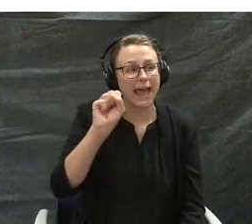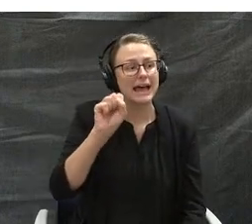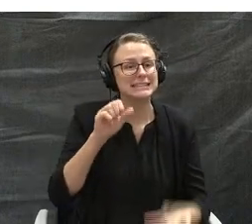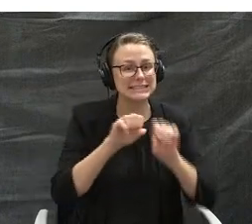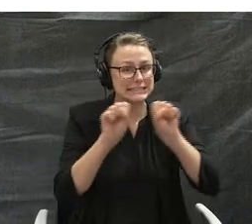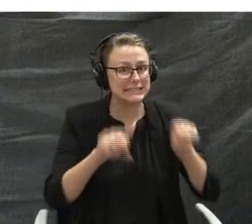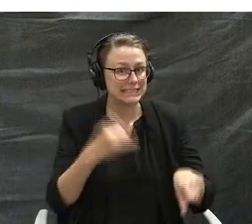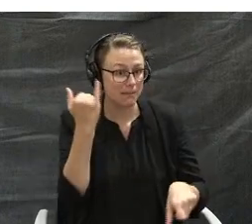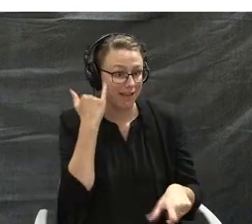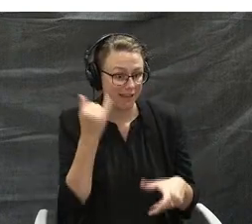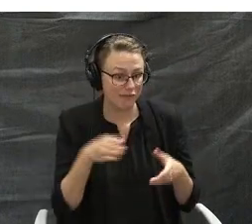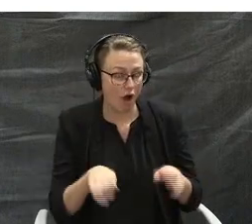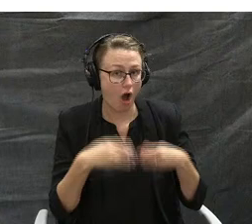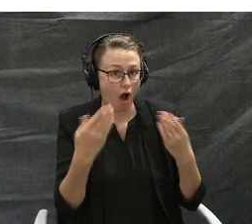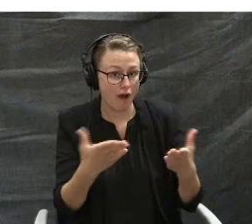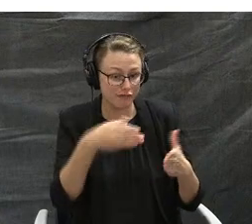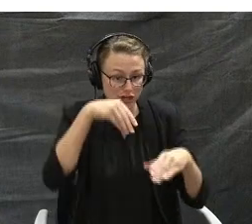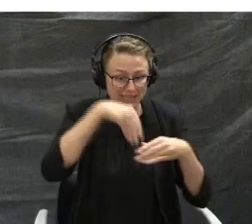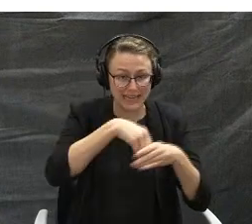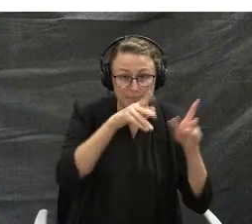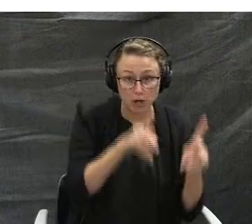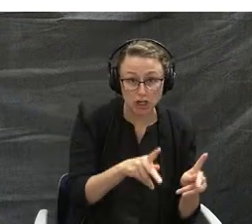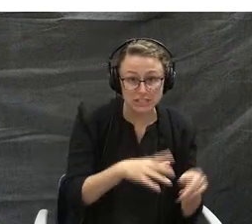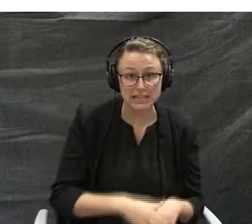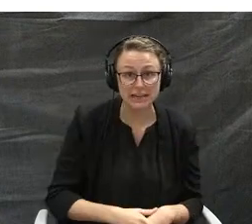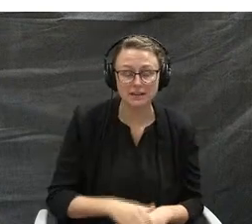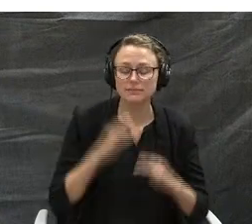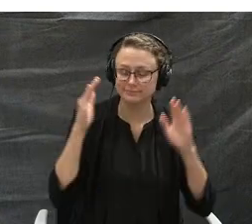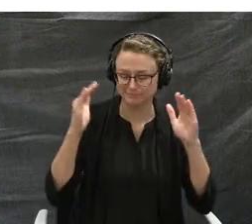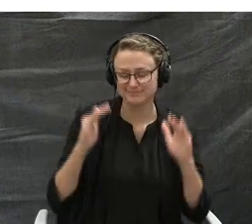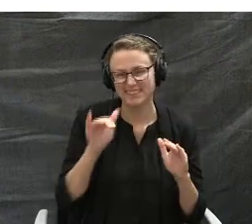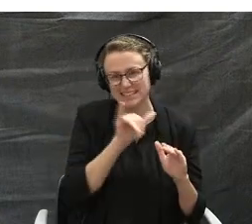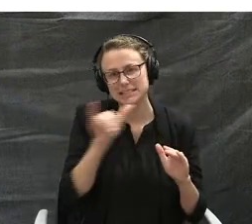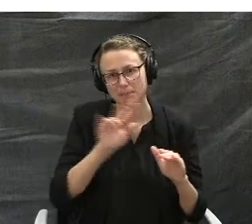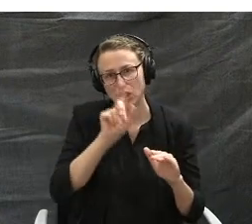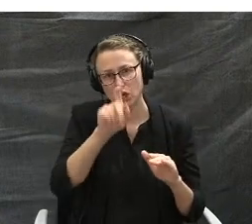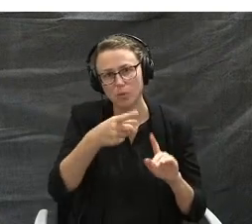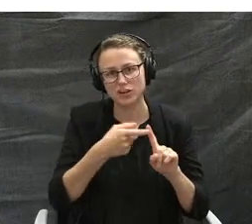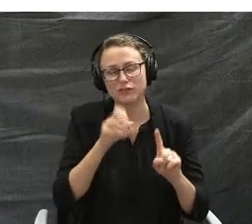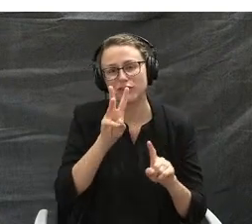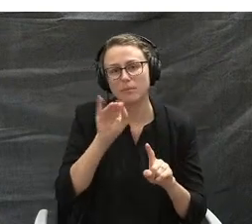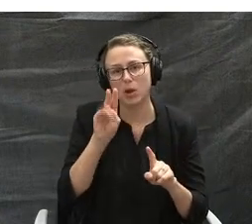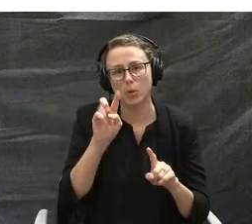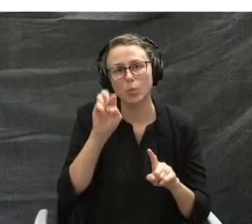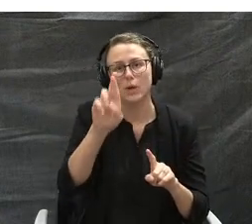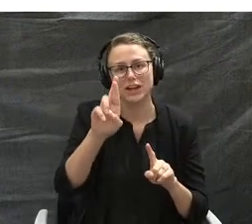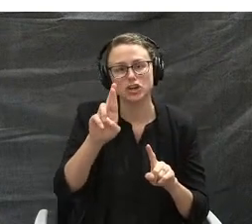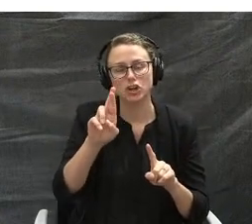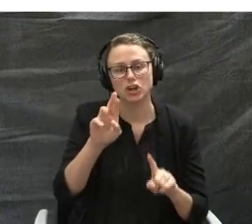method? A similar question was submitted by Winter Olio loaf of Minne Tonka.